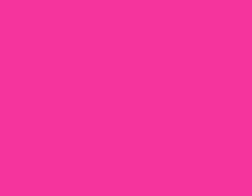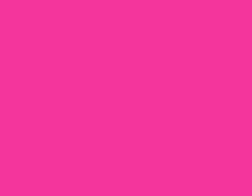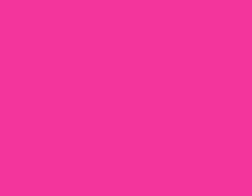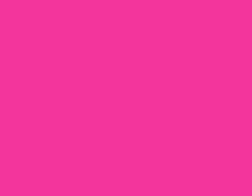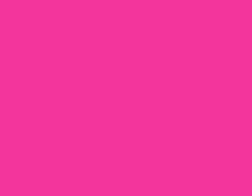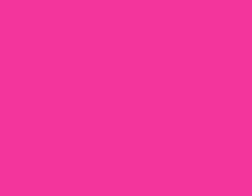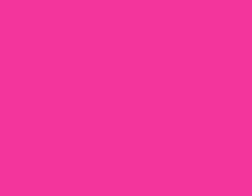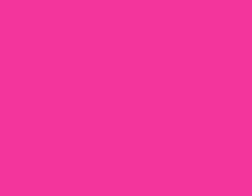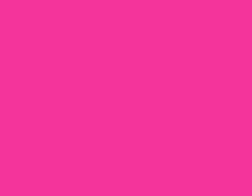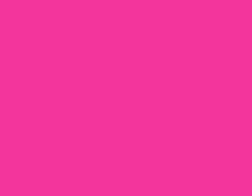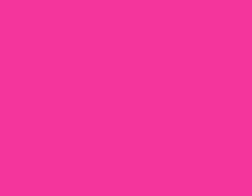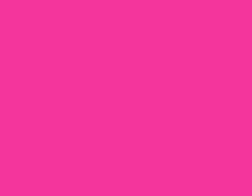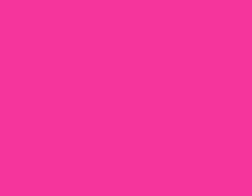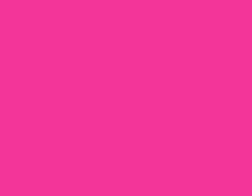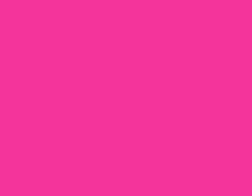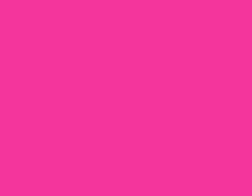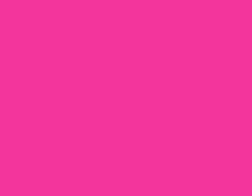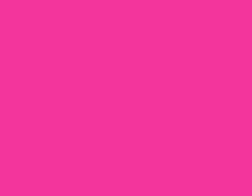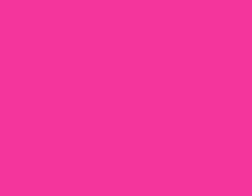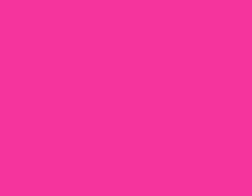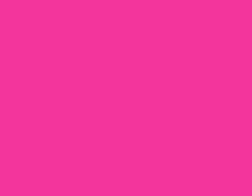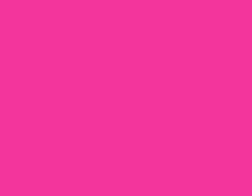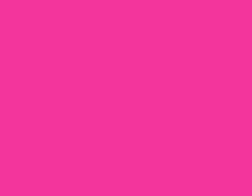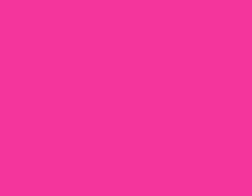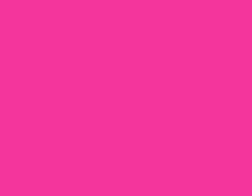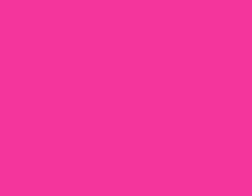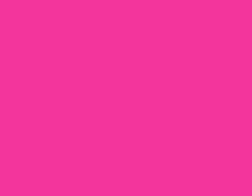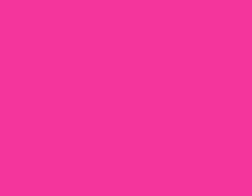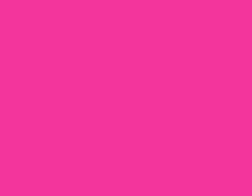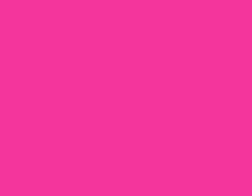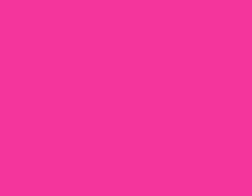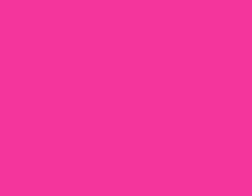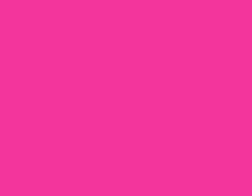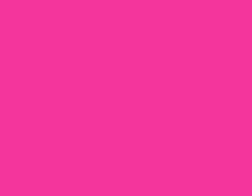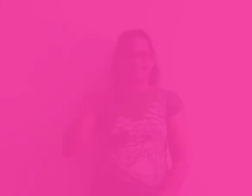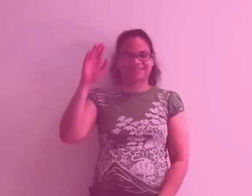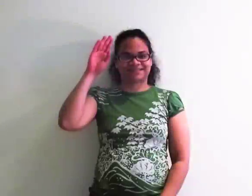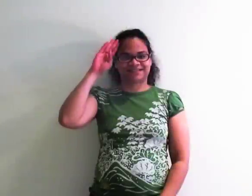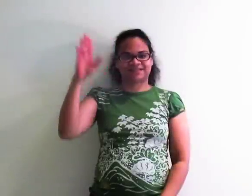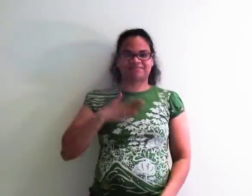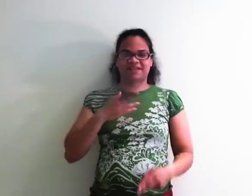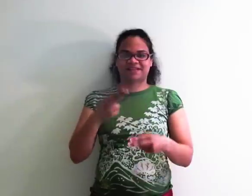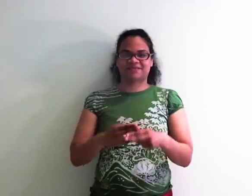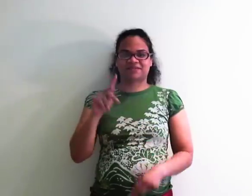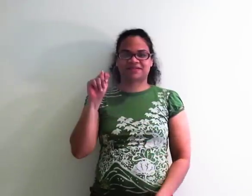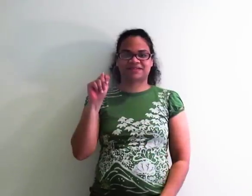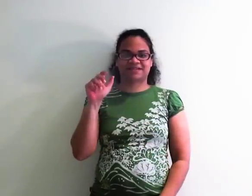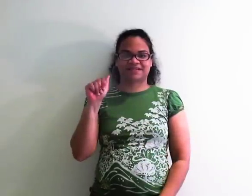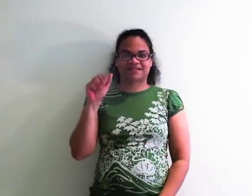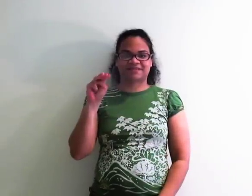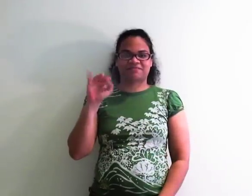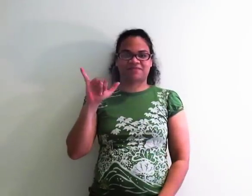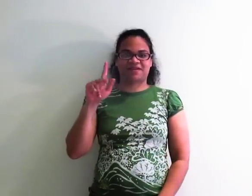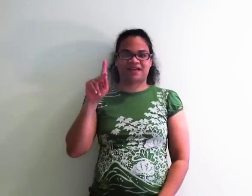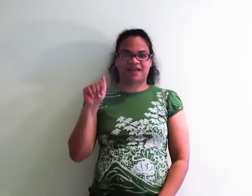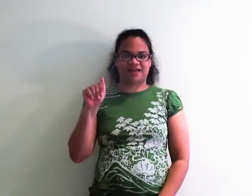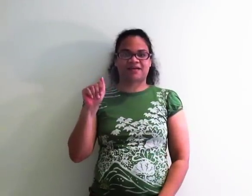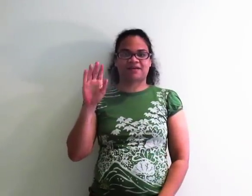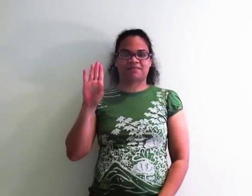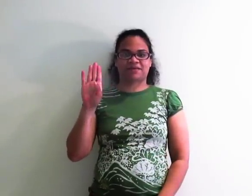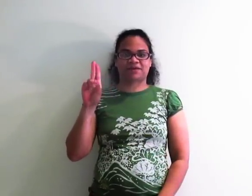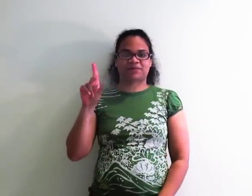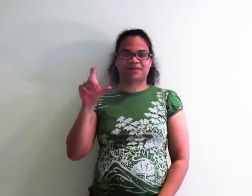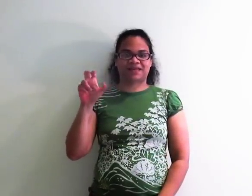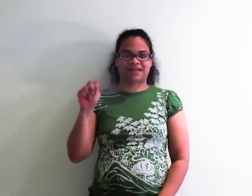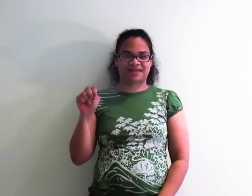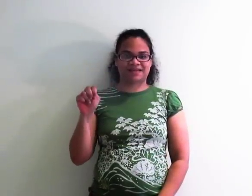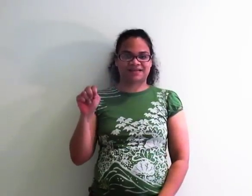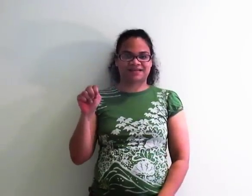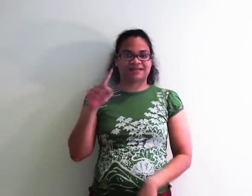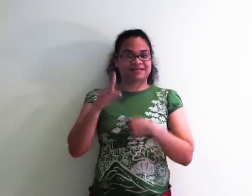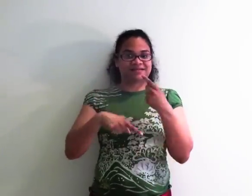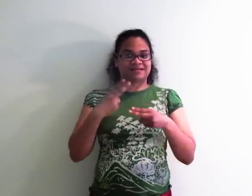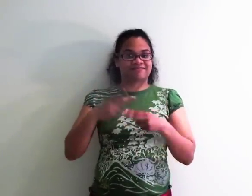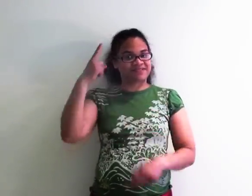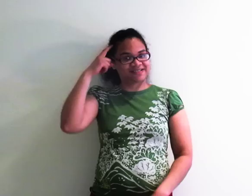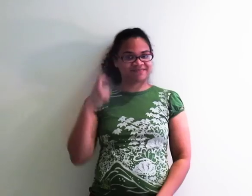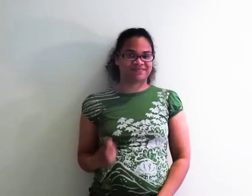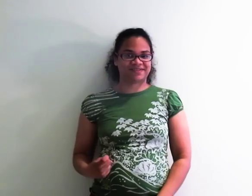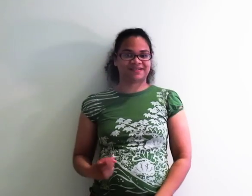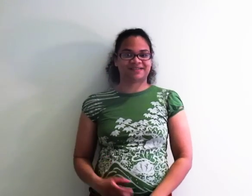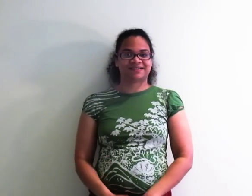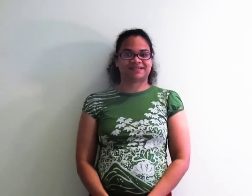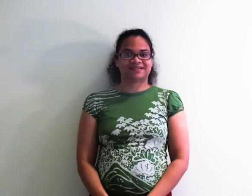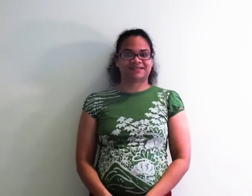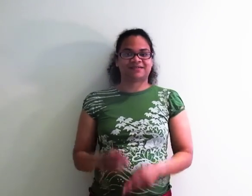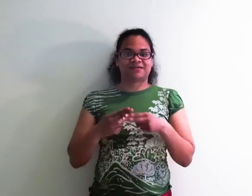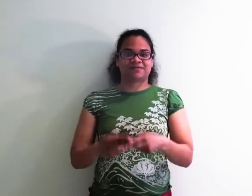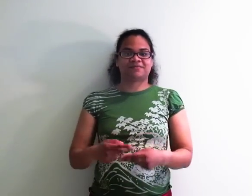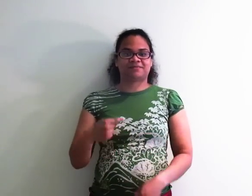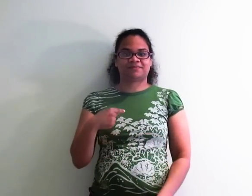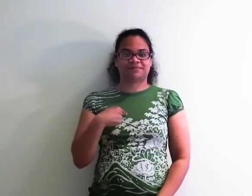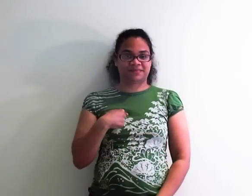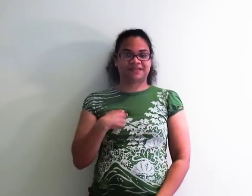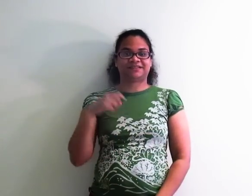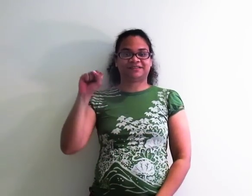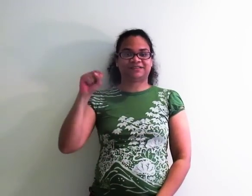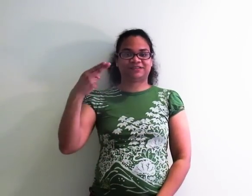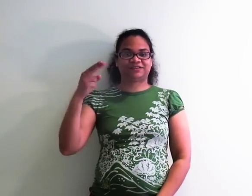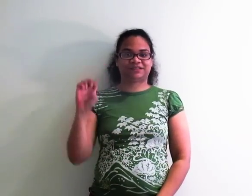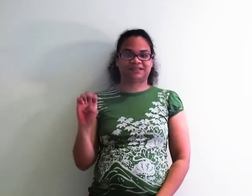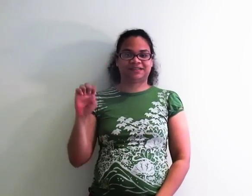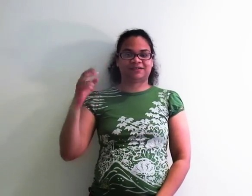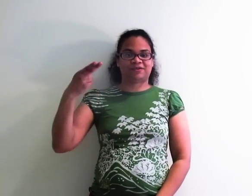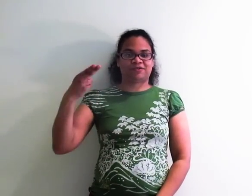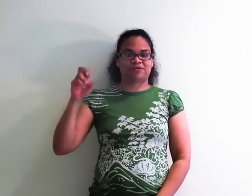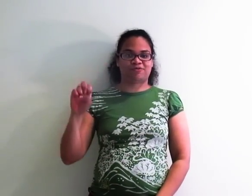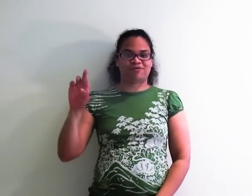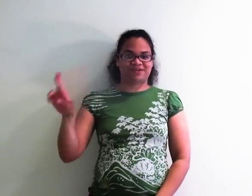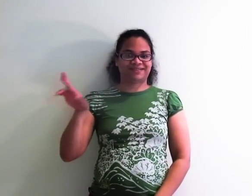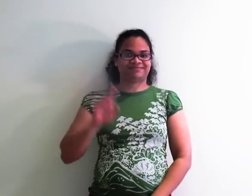Hello my name is Tamyka.(shows sign name) I go by she/her pronouns.